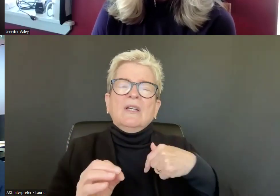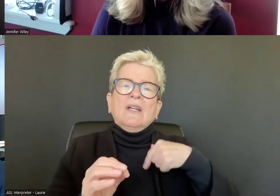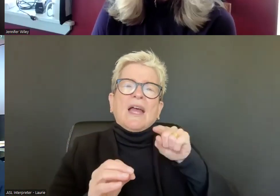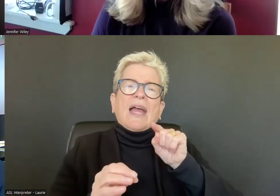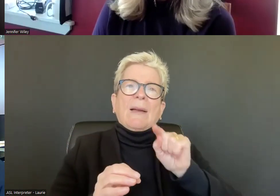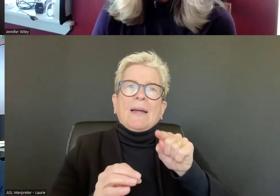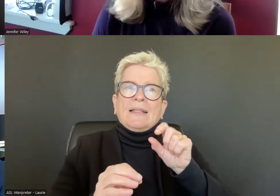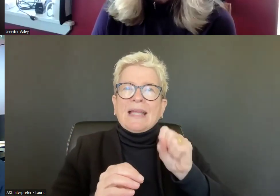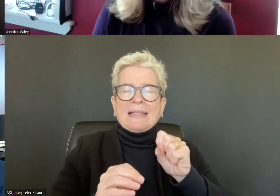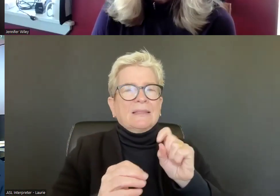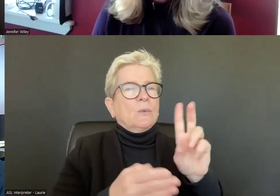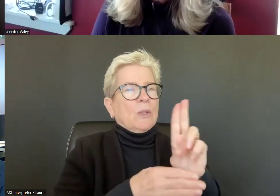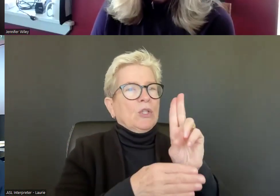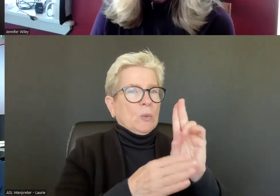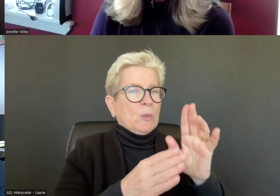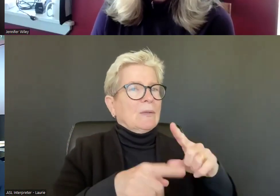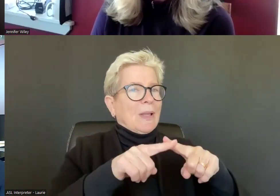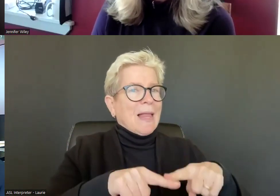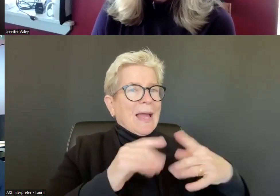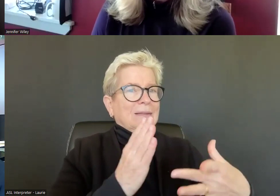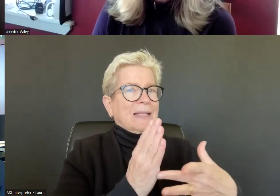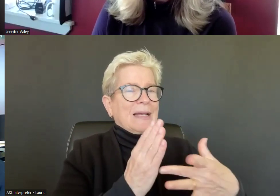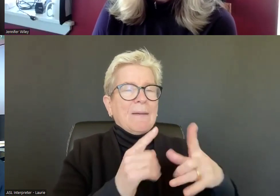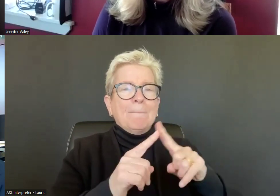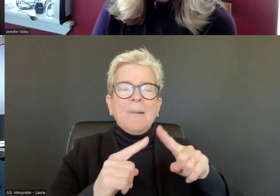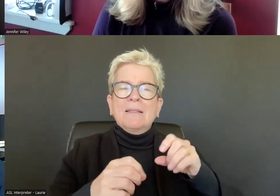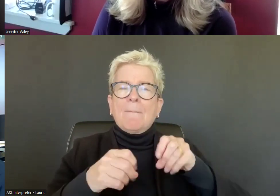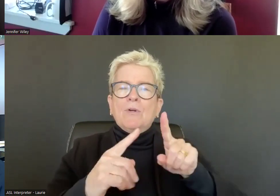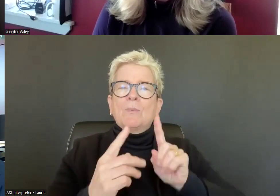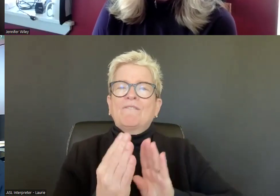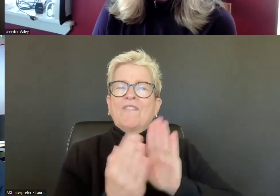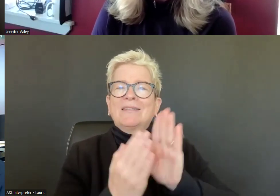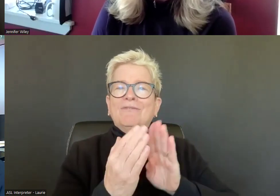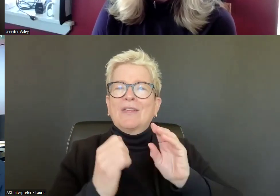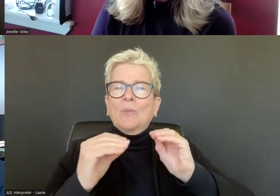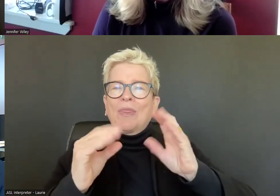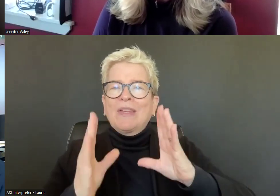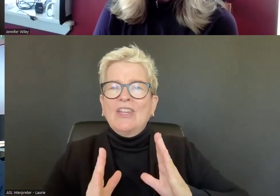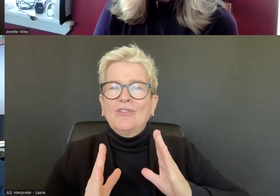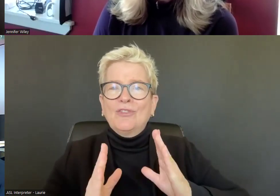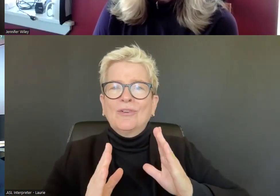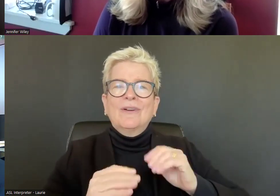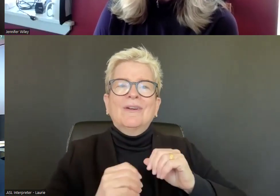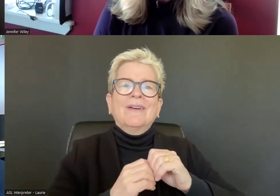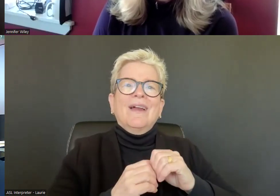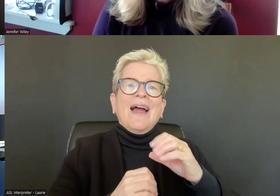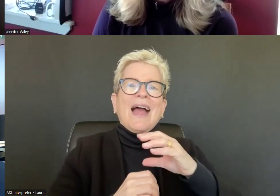contact with their teacher and each other, the parents you know, I say collaborating,